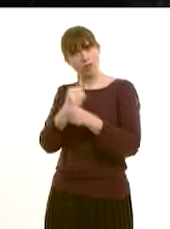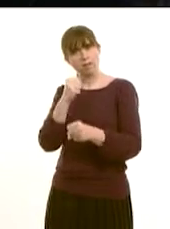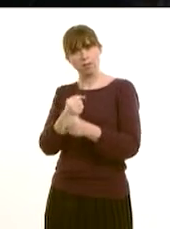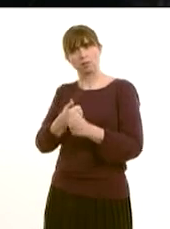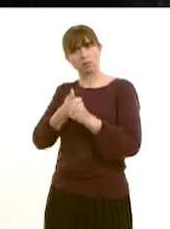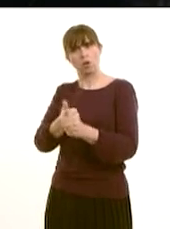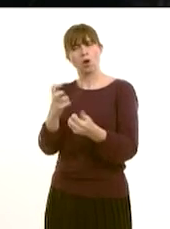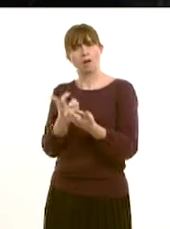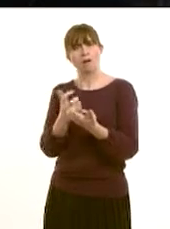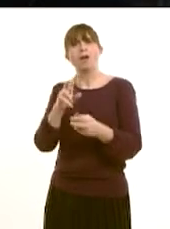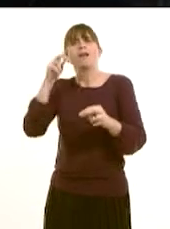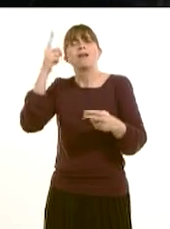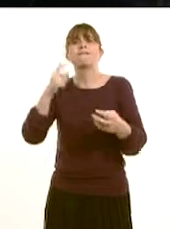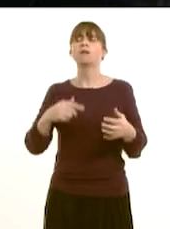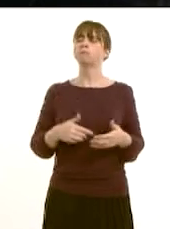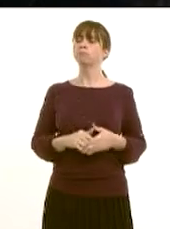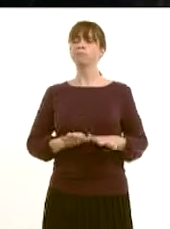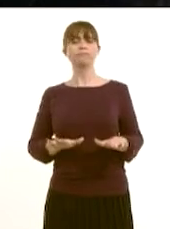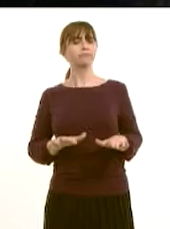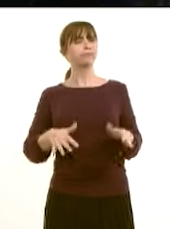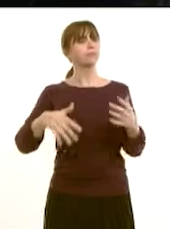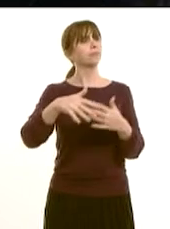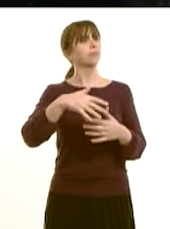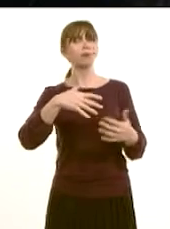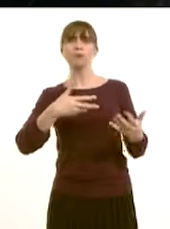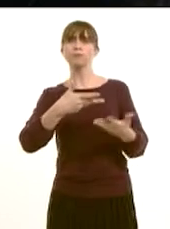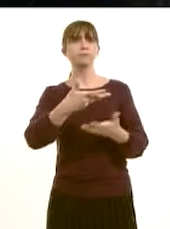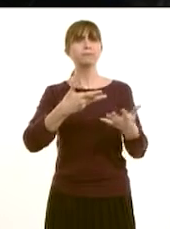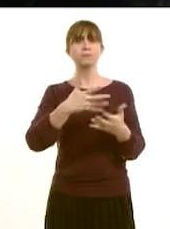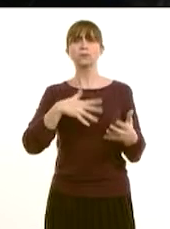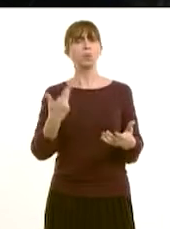negotiation period for community benefits, to ensure that they are not short changed